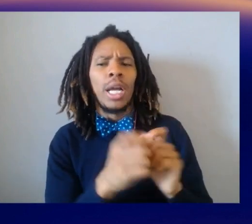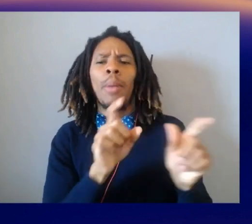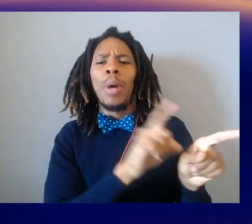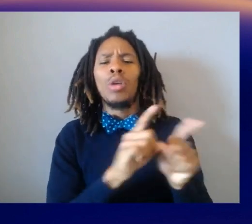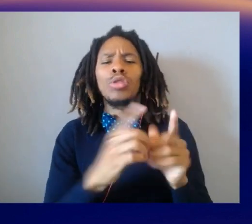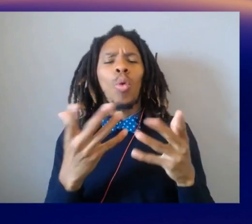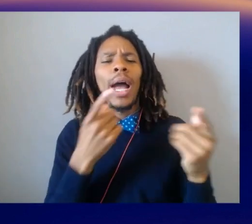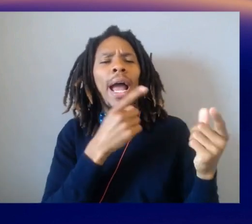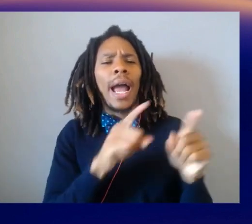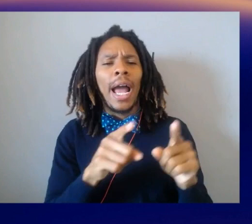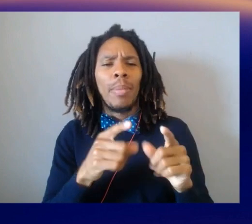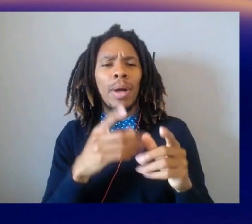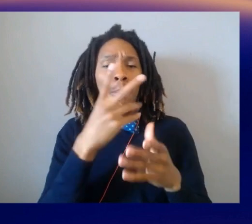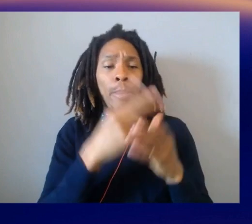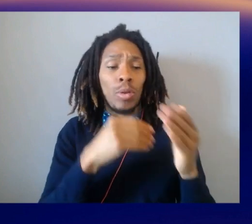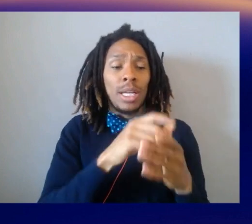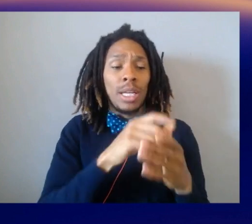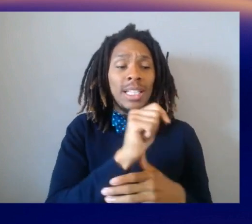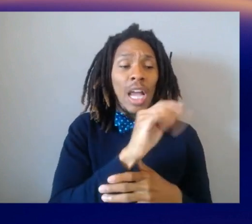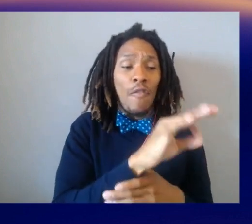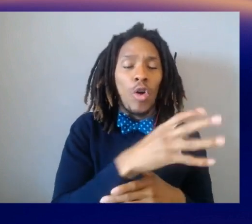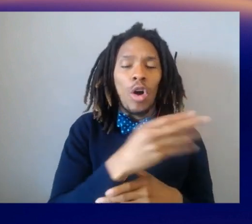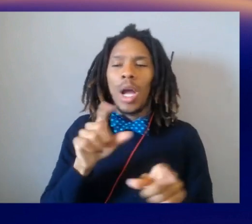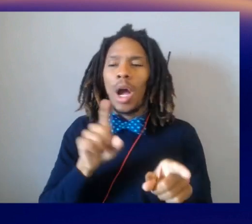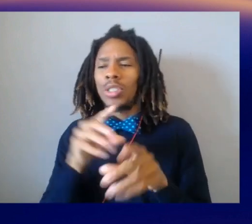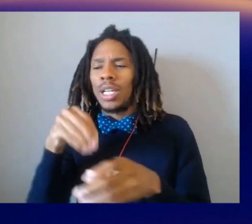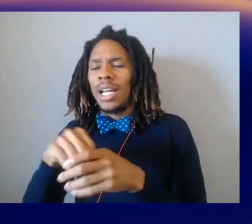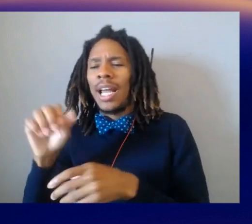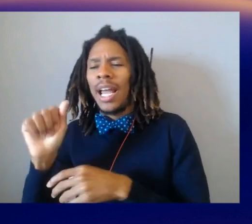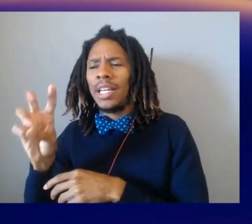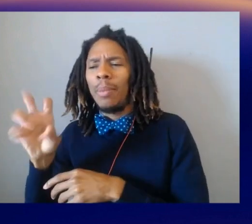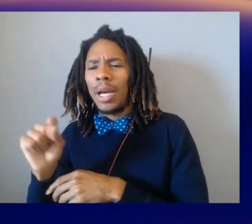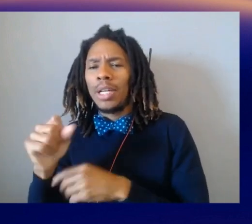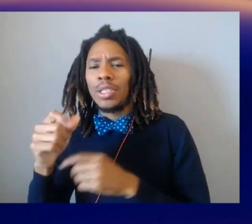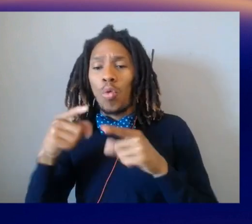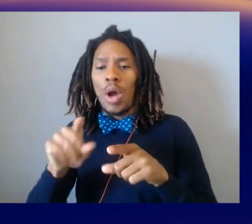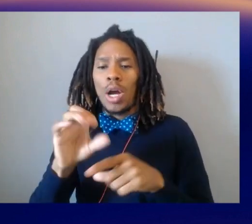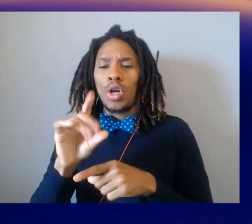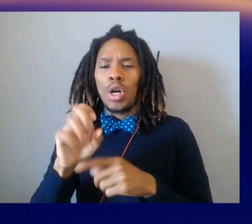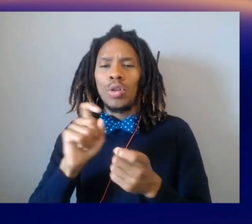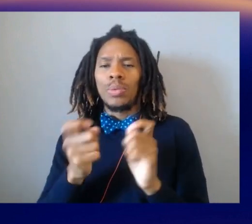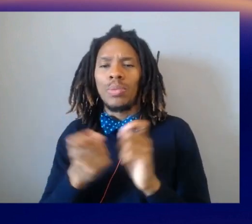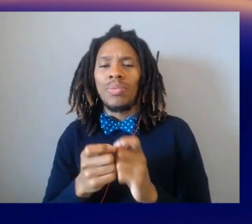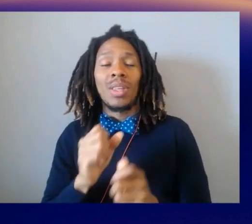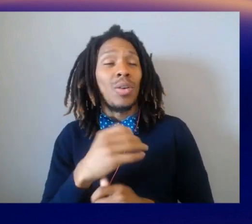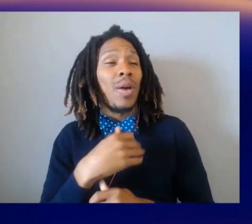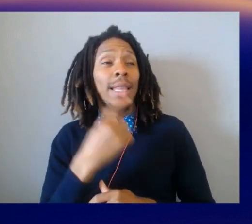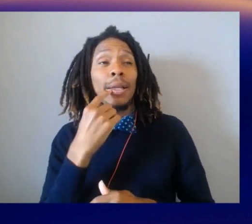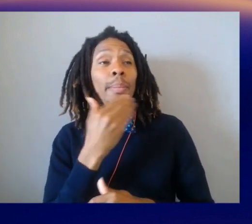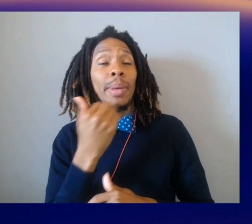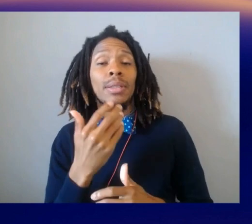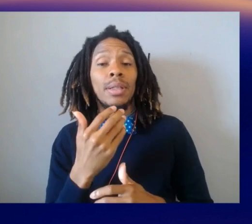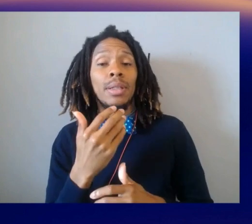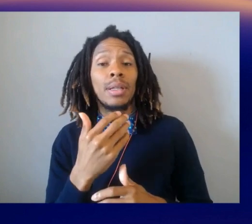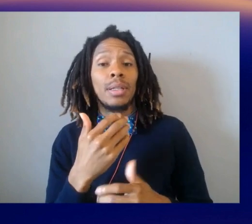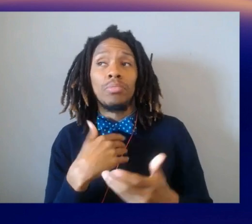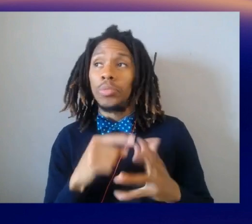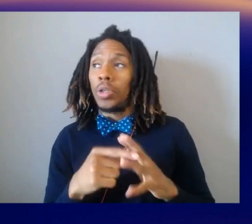in Terraform and in AWS, as this code changed. So I think the best way to go into that is maybe we'll start to show it. Yeah. Right. Great idea.